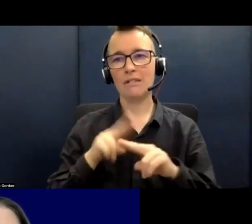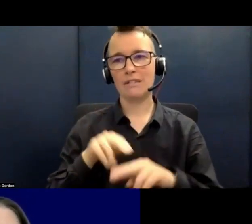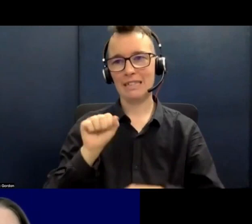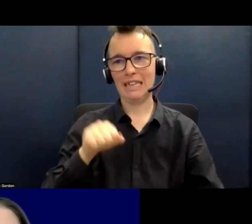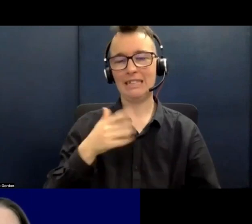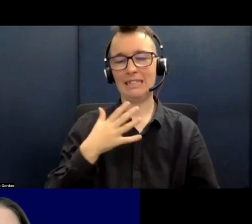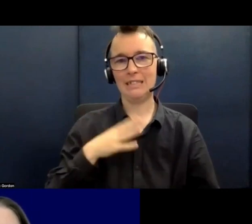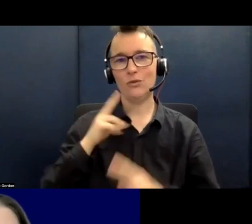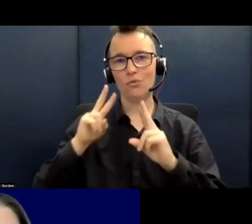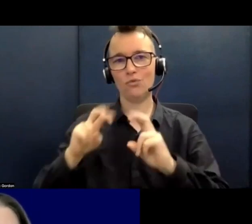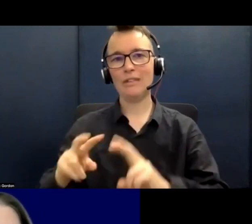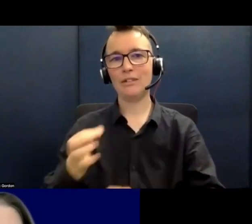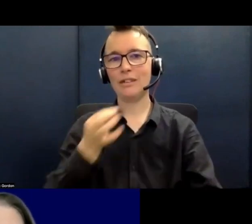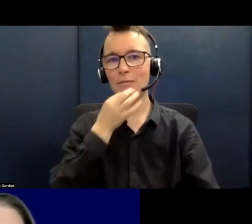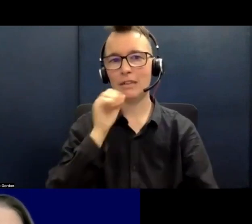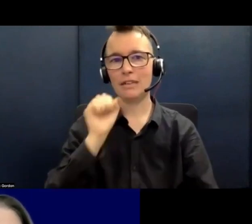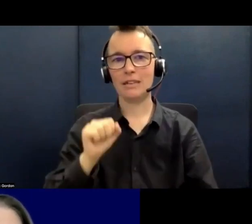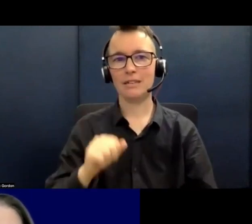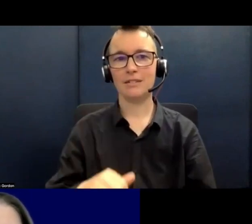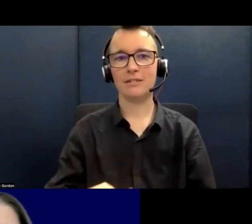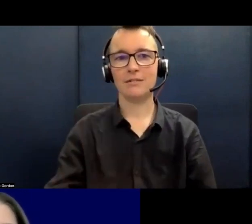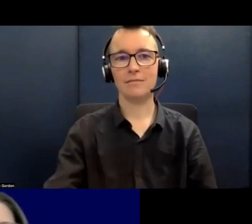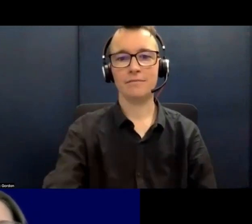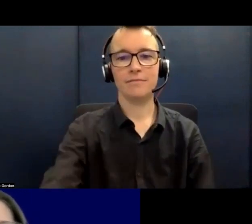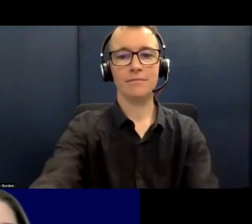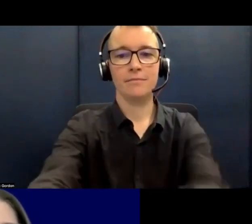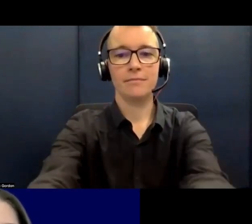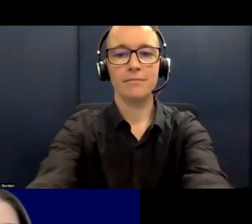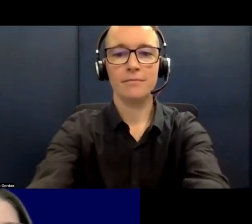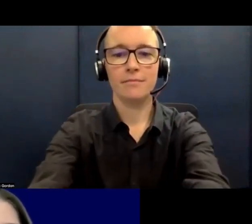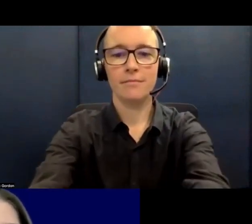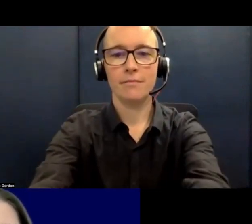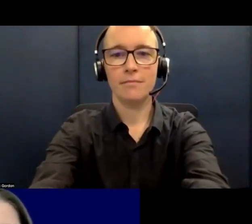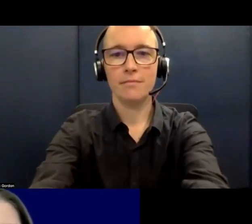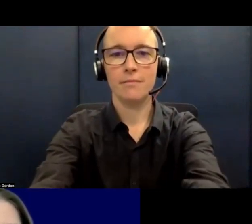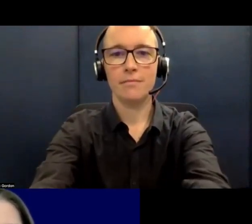[Melanie] Yeah and I think until, I guess the message, is out there in a really